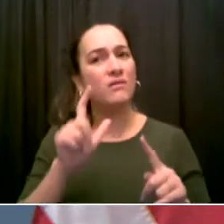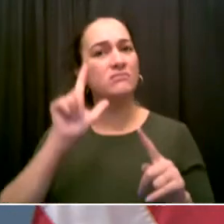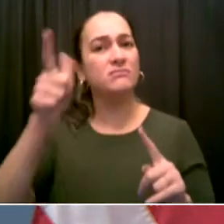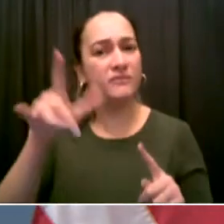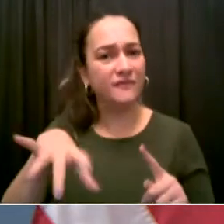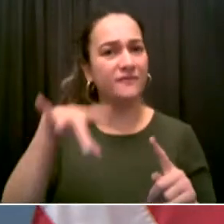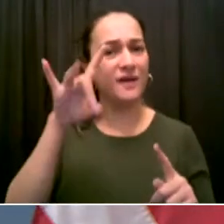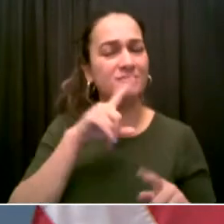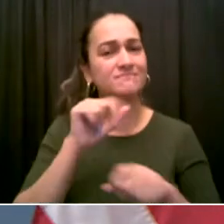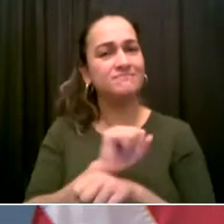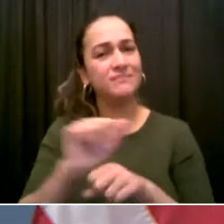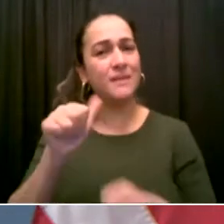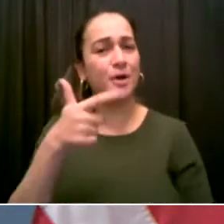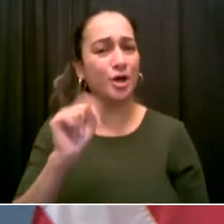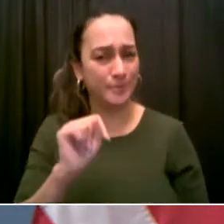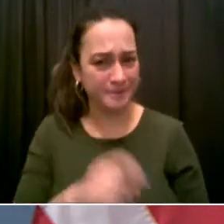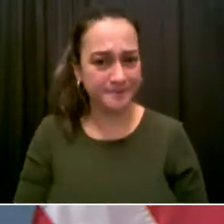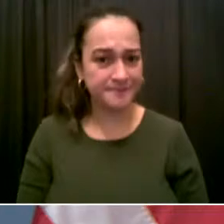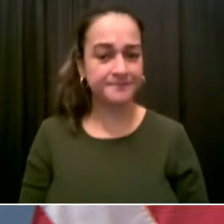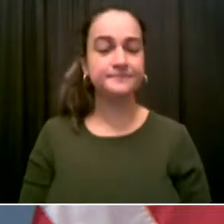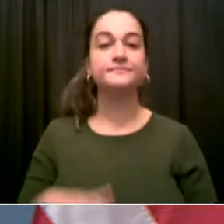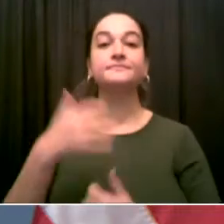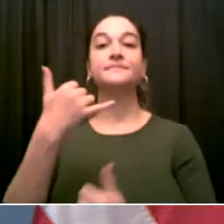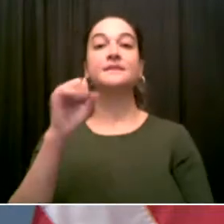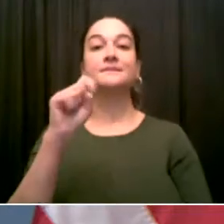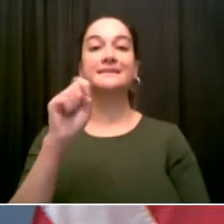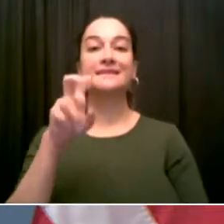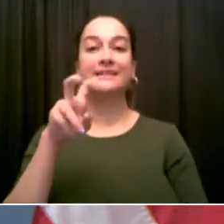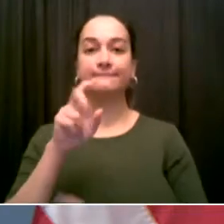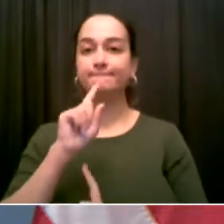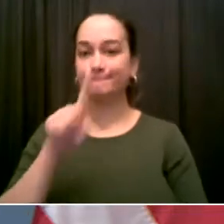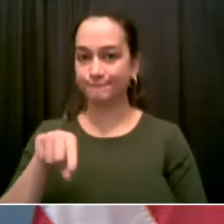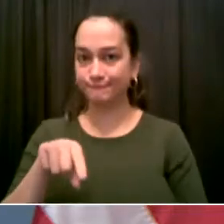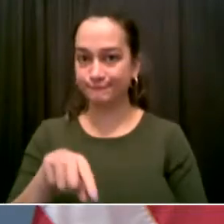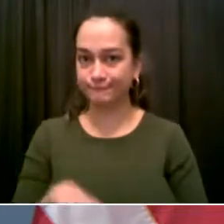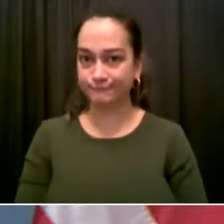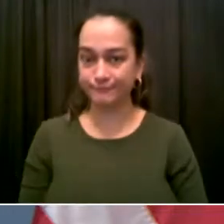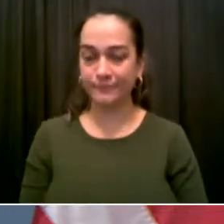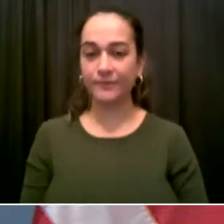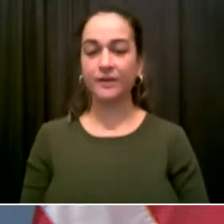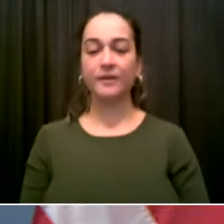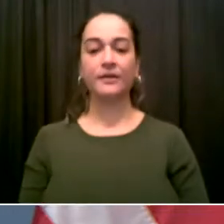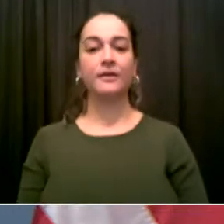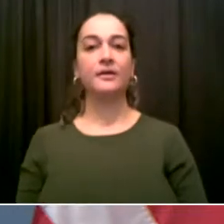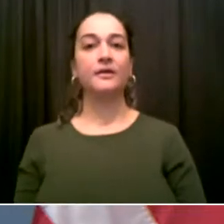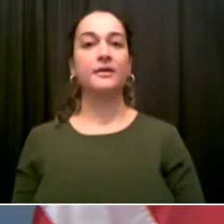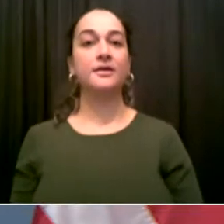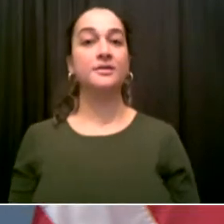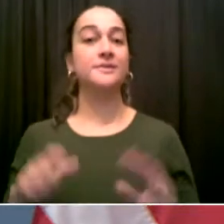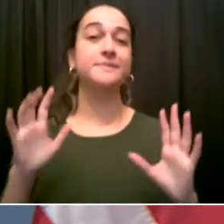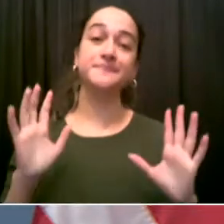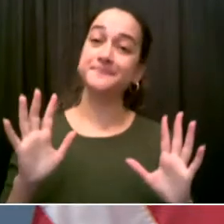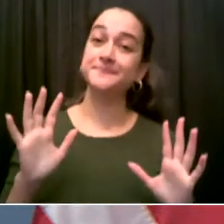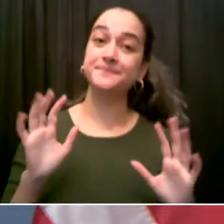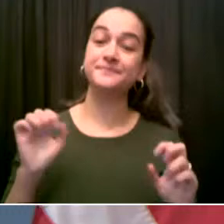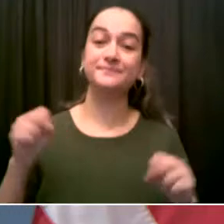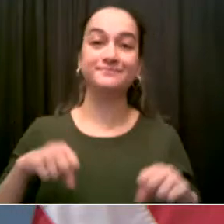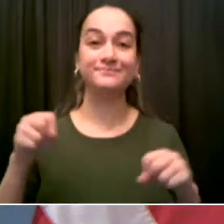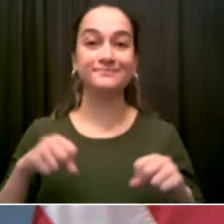YOU ARE GETTING FROM THE HOMELESS FOLKS, COMMISSIONER. THERE ARE TWO